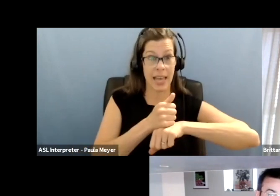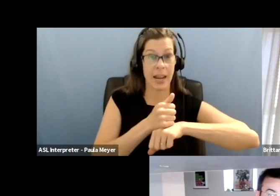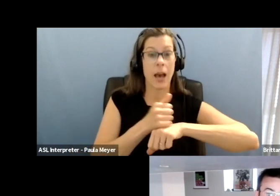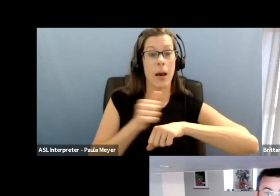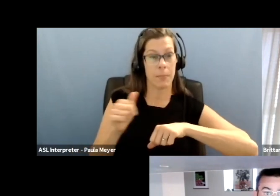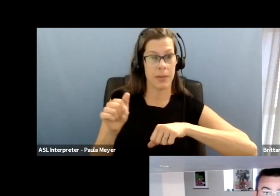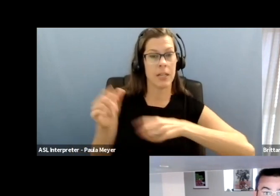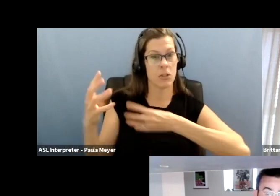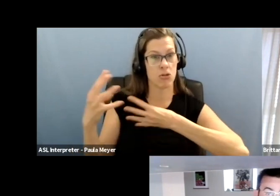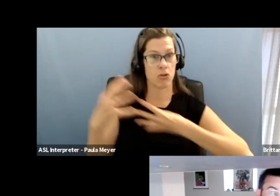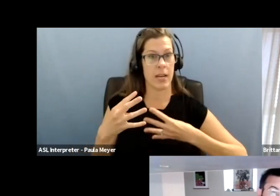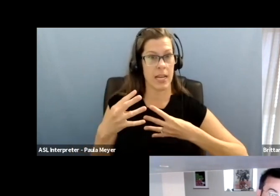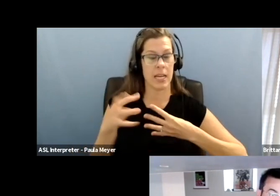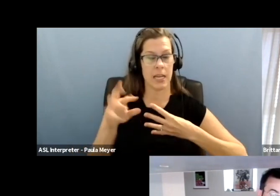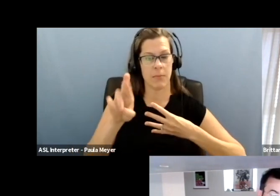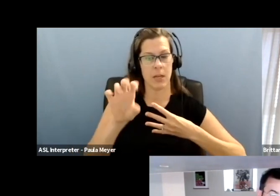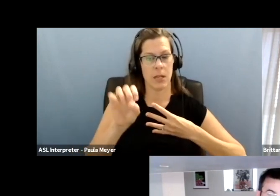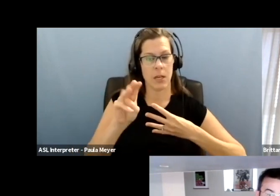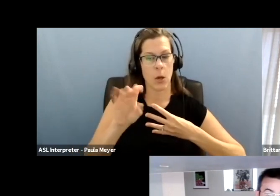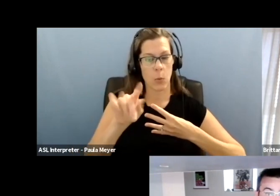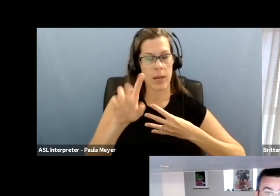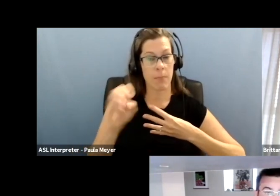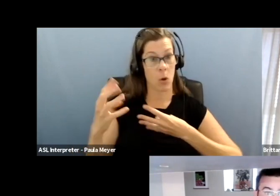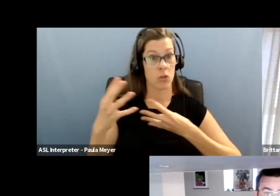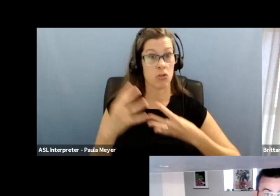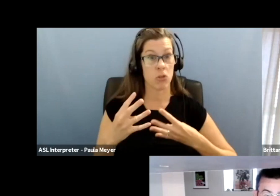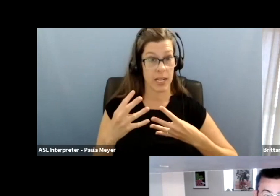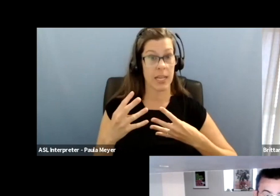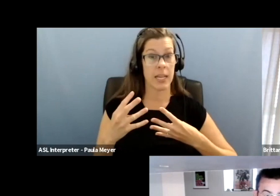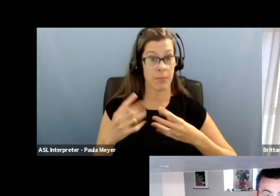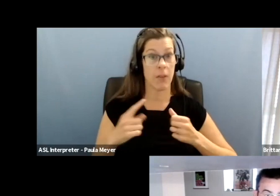before you worry about having anything hit your in person content.